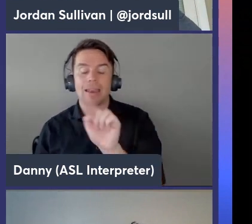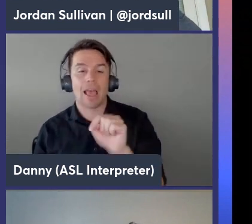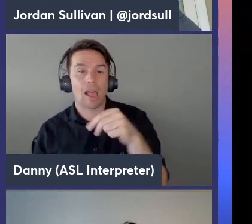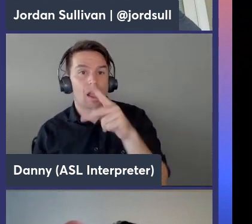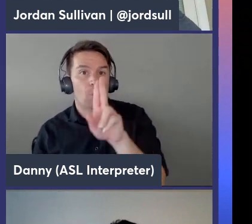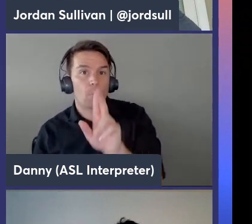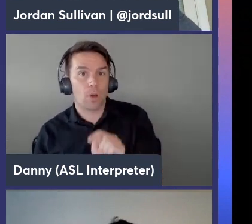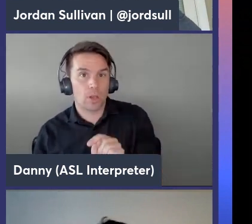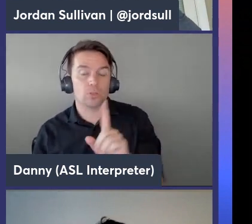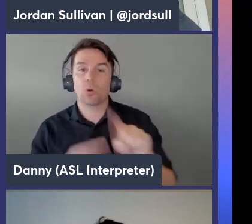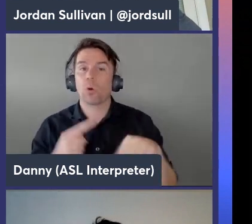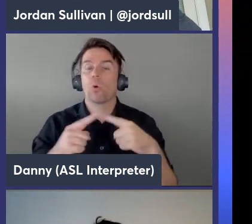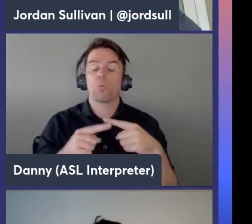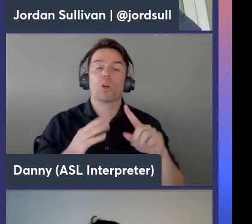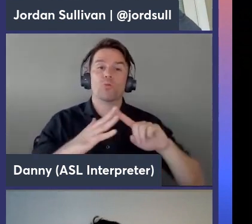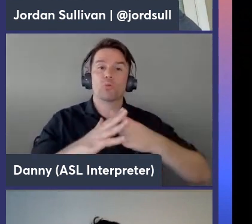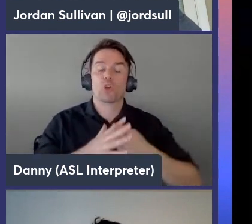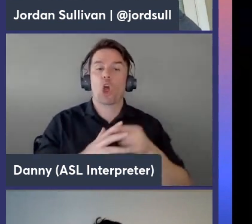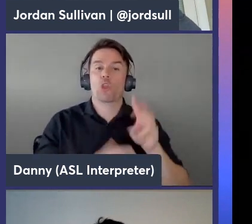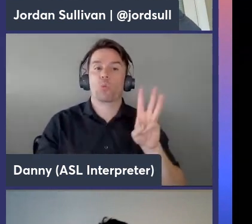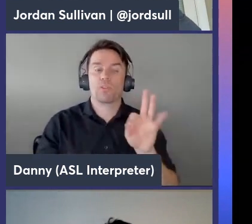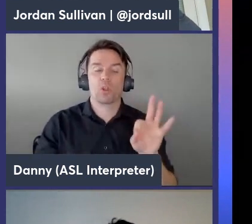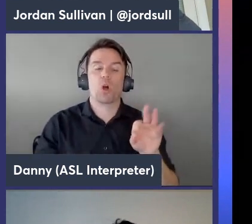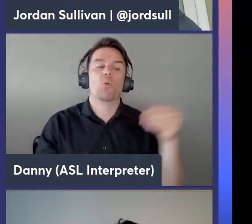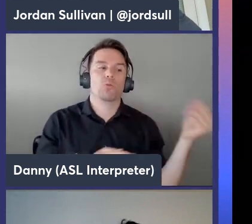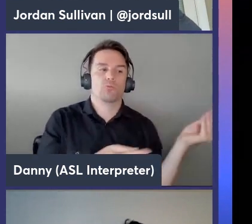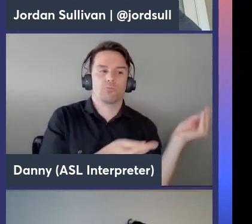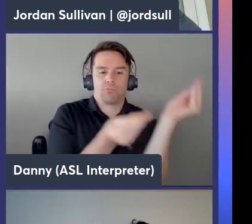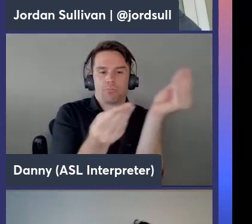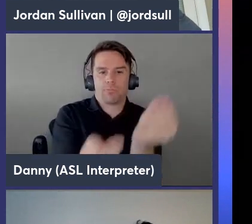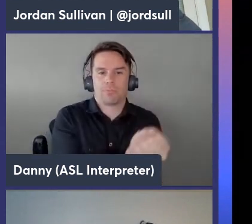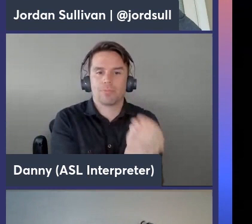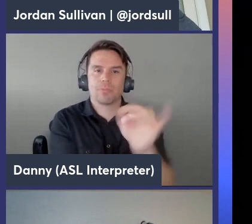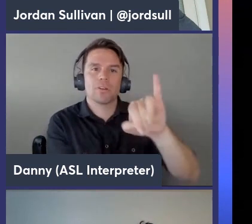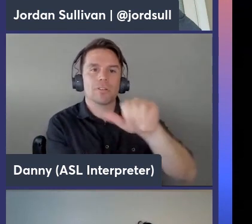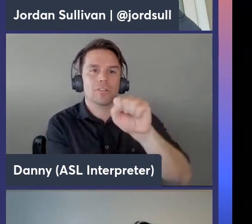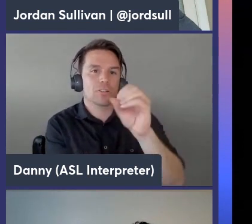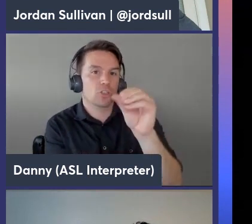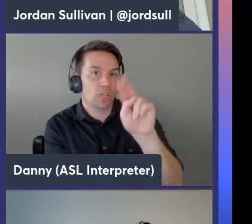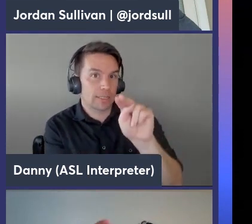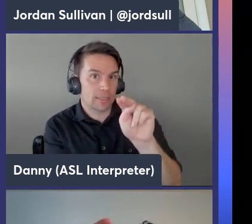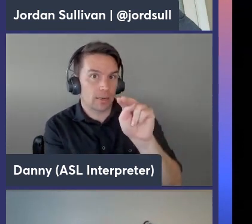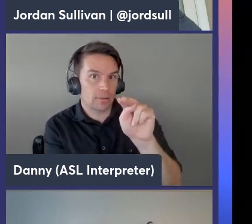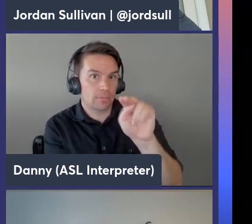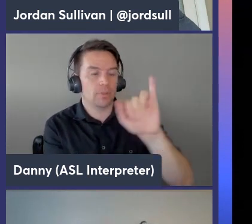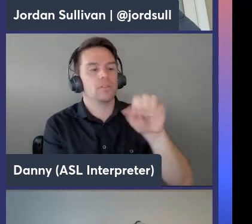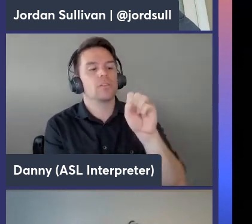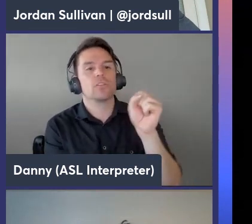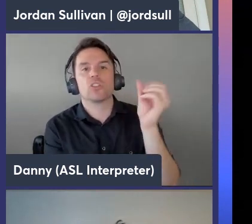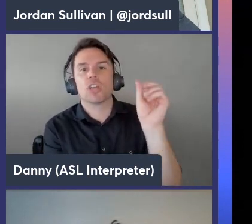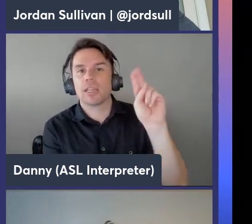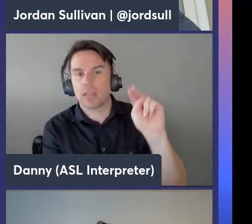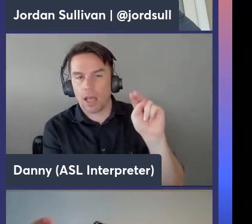you pass into it JSON. And then that JSON gets passed to, you know, from the initial state of the workflow,